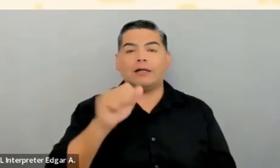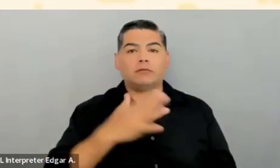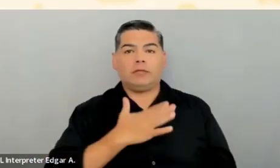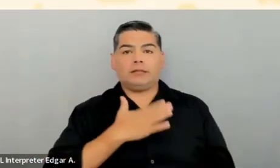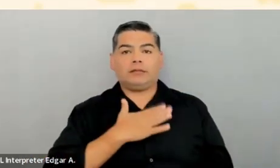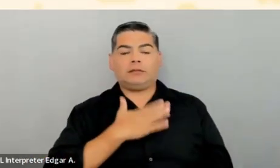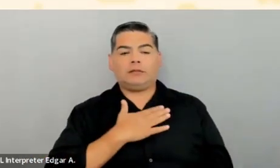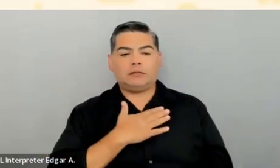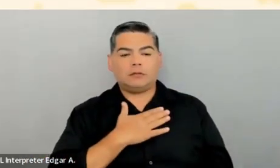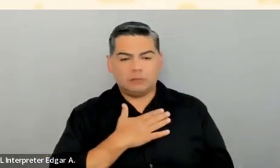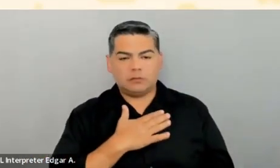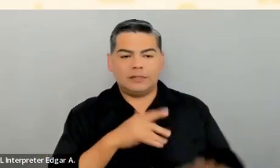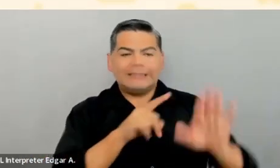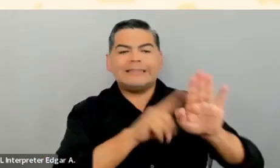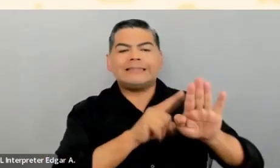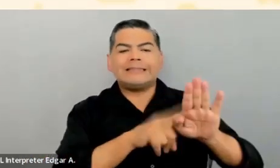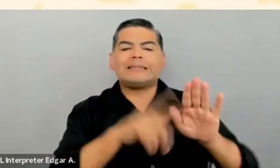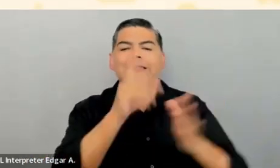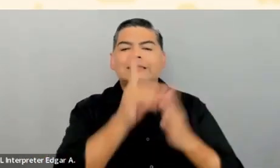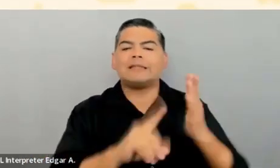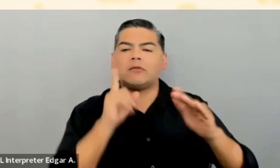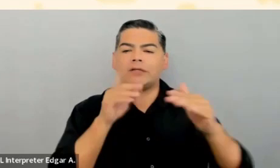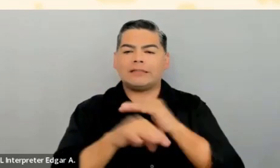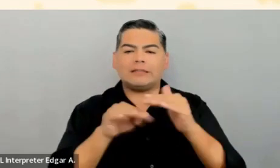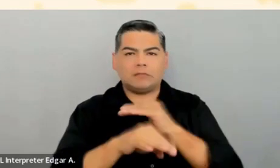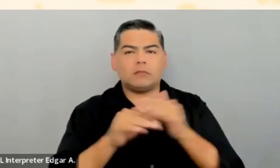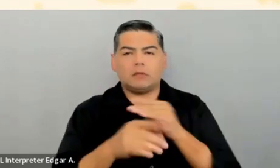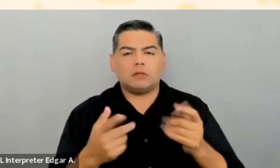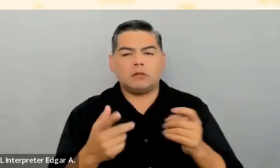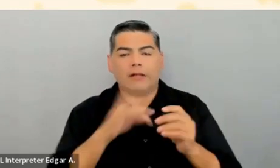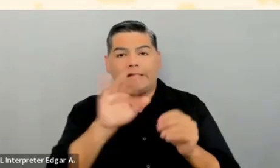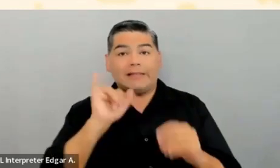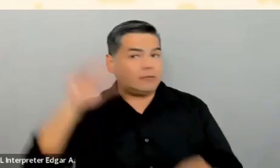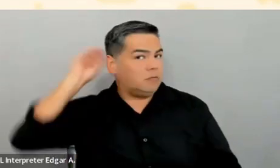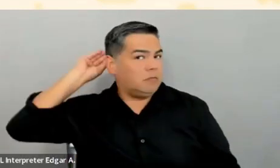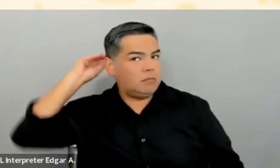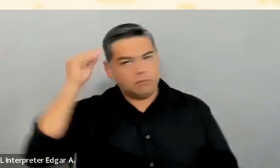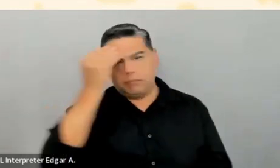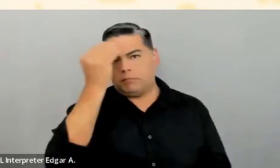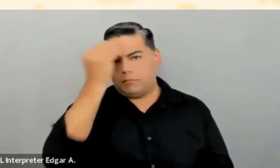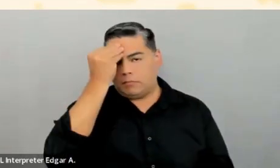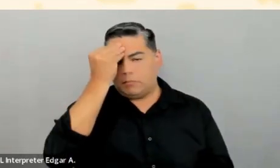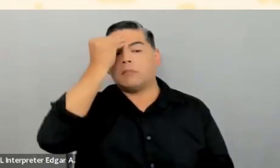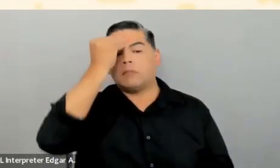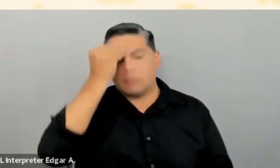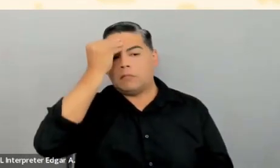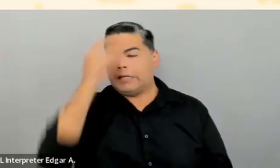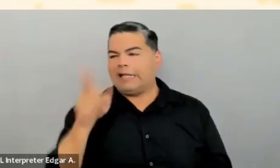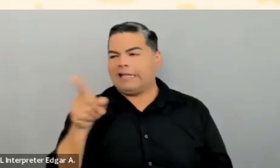and it's been designed with accessibility in mind. The second one is the Divi theme.